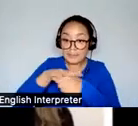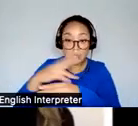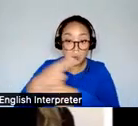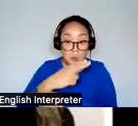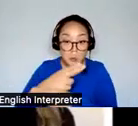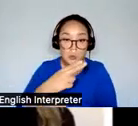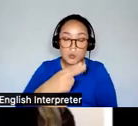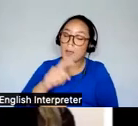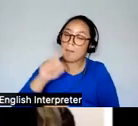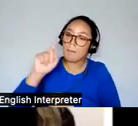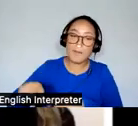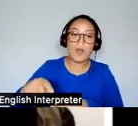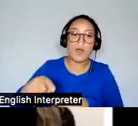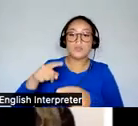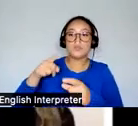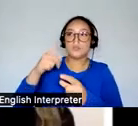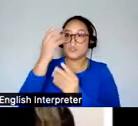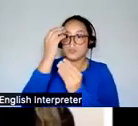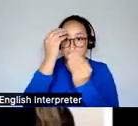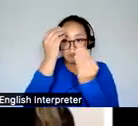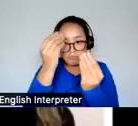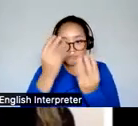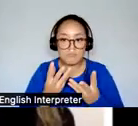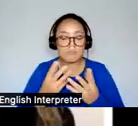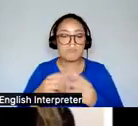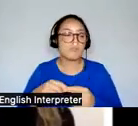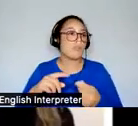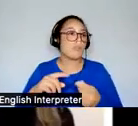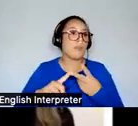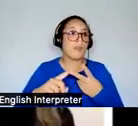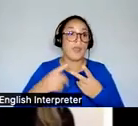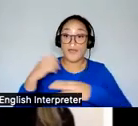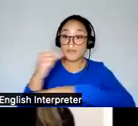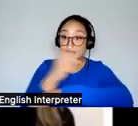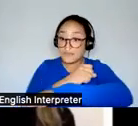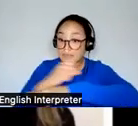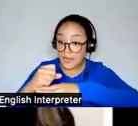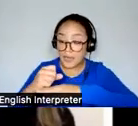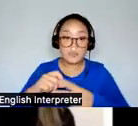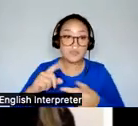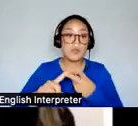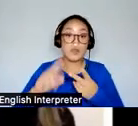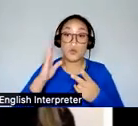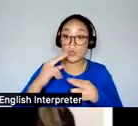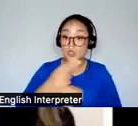structure be freestanding? Will there be a stage? If there is a stage? Will it be mobile?